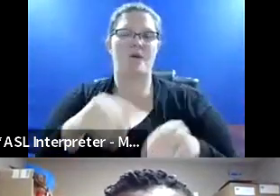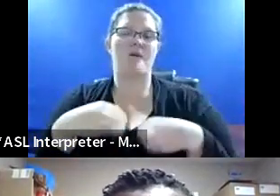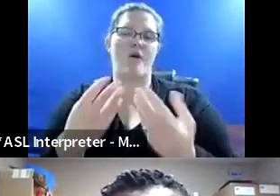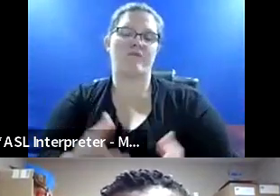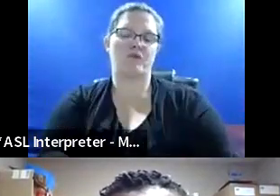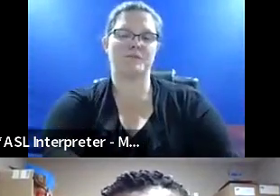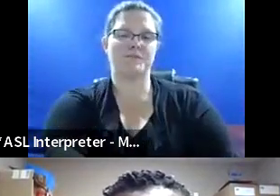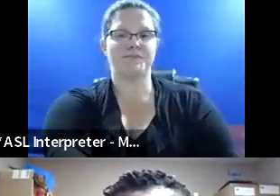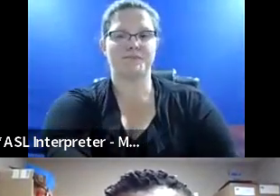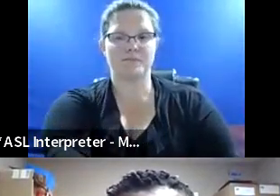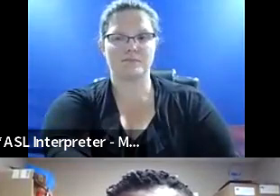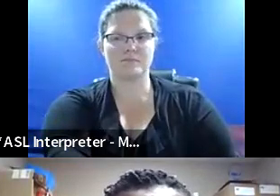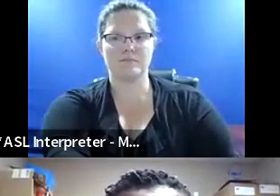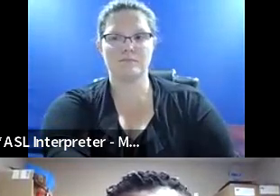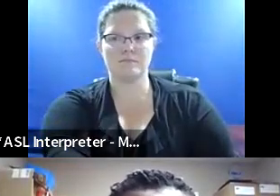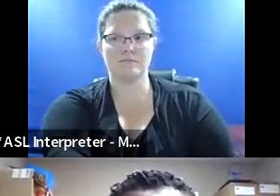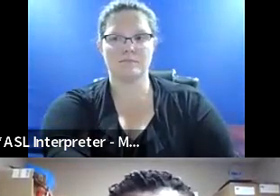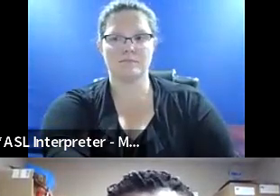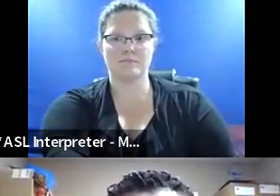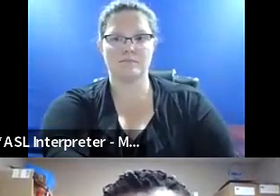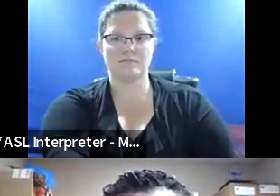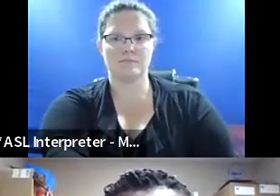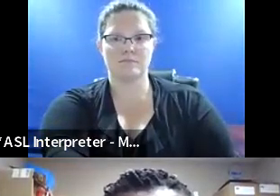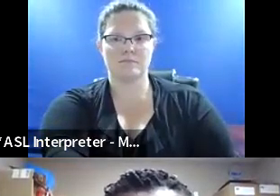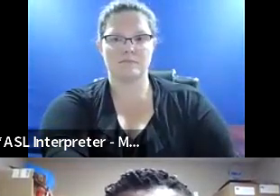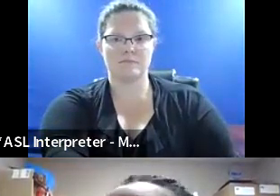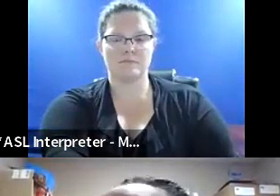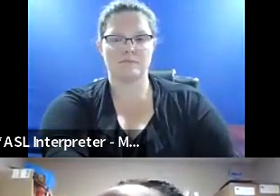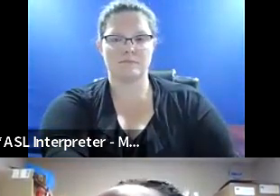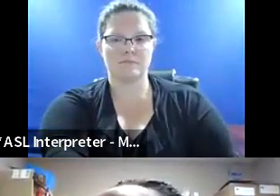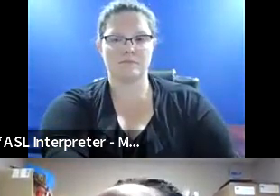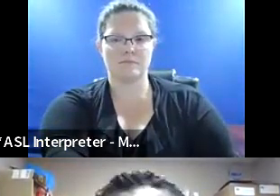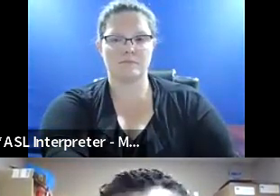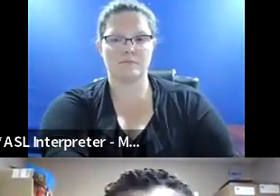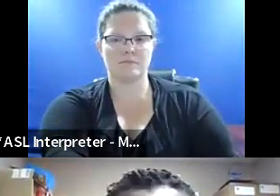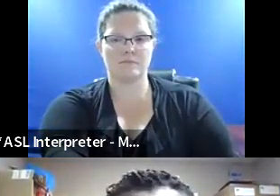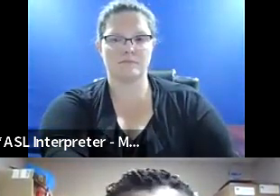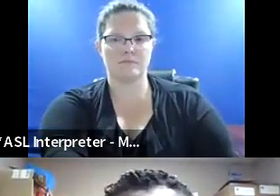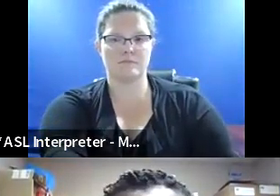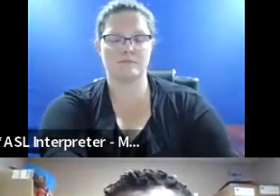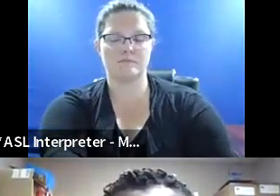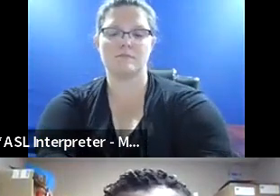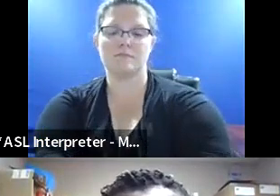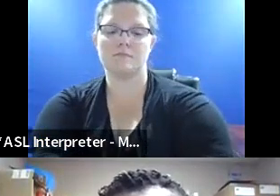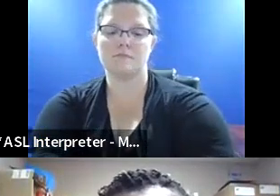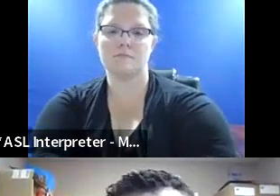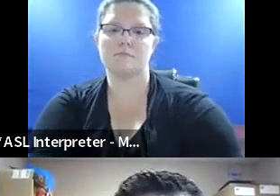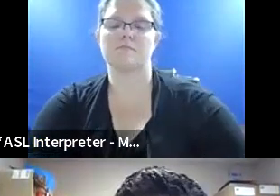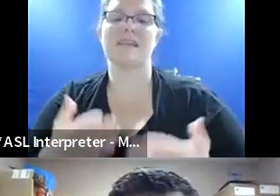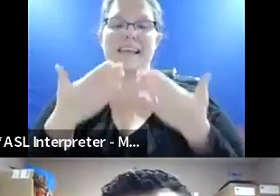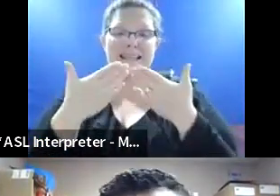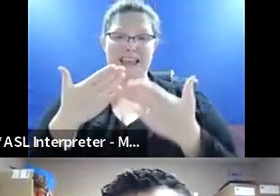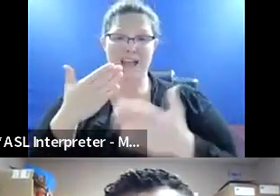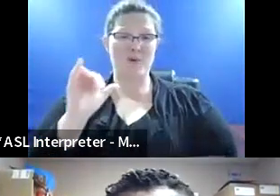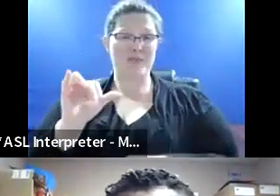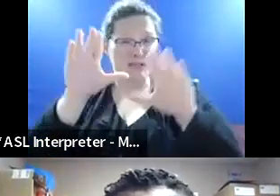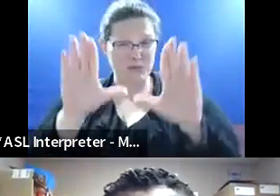SO ONE OF THE THINGS I STRONGLY RECOMMEND TOO IS REALLY GET TO KNOW YOUR OTHER INDEPENDENT LIVING CENTERS IN YOUR STATE. BUILD THOSE RELATIONSHIPS BECAUSE WORKING TOGETHER WE'VE HAD REALLY REALLY STRONG RESULTS THROUGHOUT THE ENTIRE STATE IN ALL OF OUR TRANSITIONAL SERVICES THAT WE OFFER.